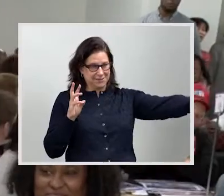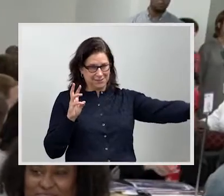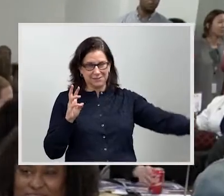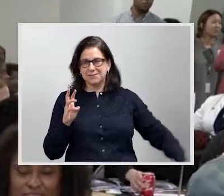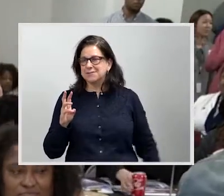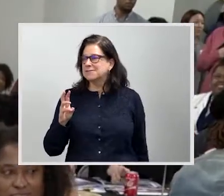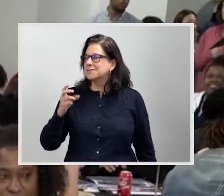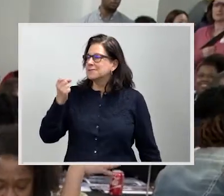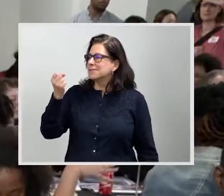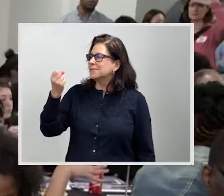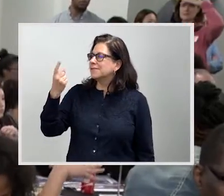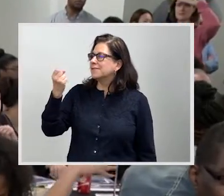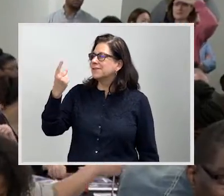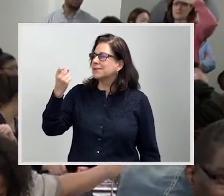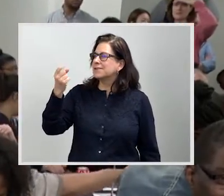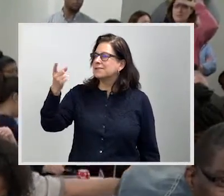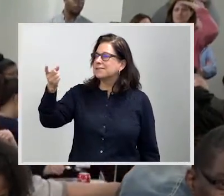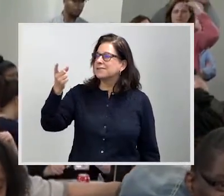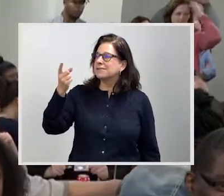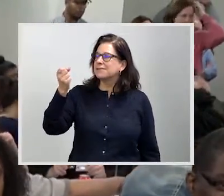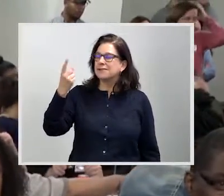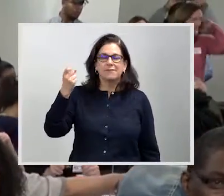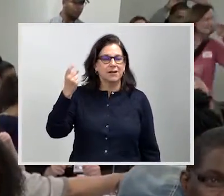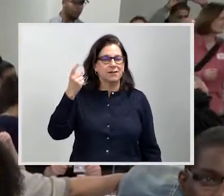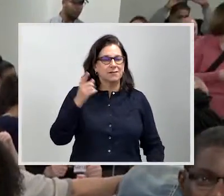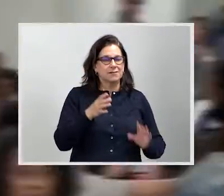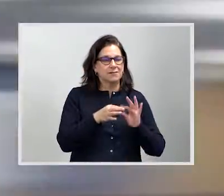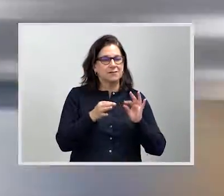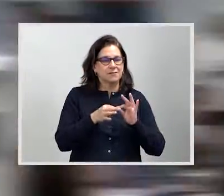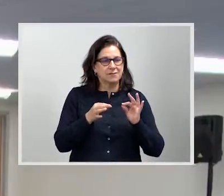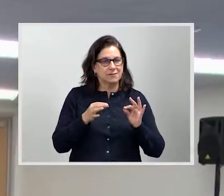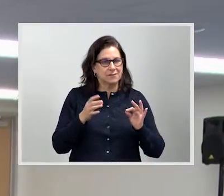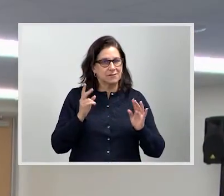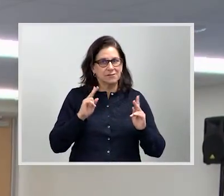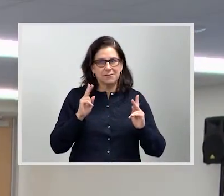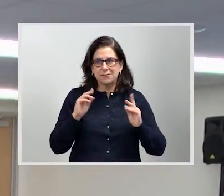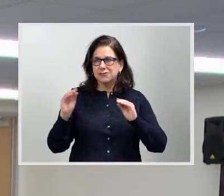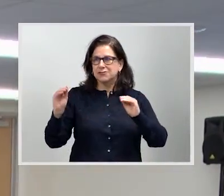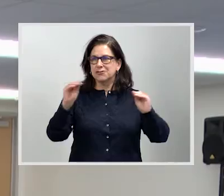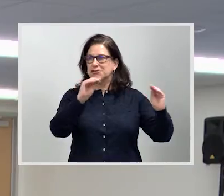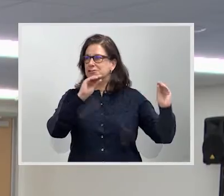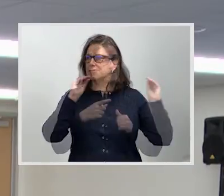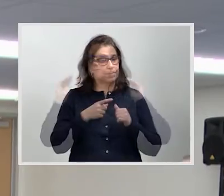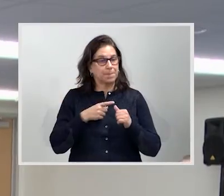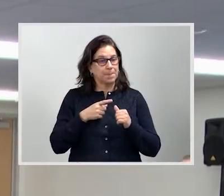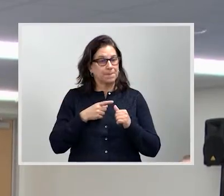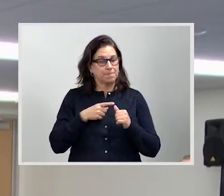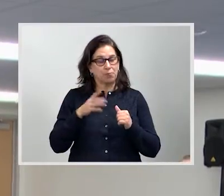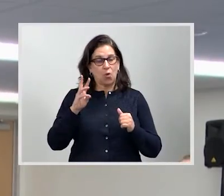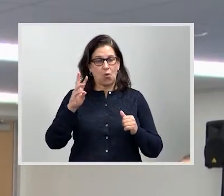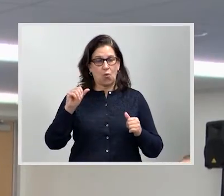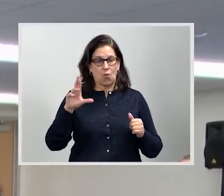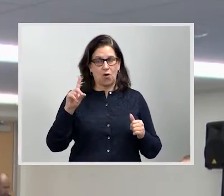LET'S HEAR FROM TABLE 11. TELL US WHO YOU ARE AND WHAT WORD. MY NAME IS TERSA COATES, WARD WE HAVE A GREAT TEAM THAT GAVE